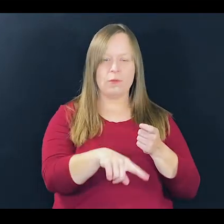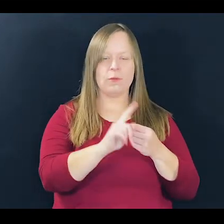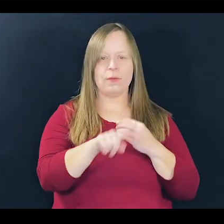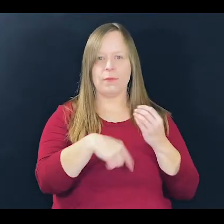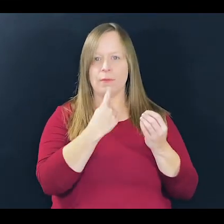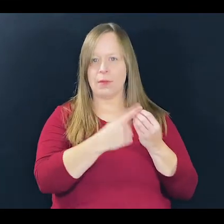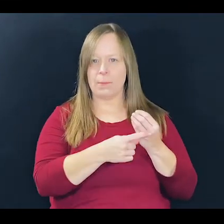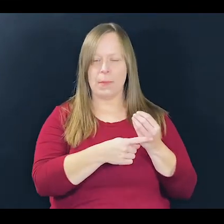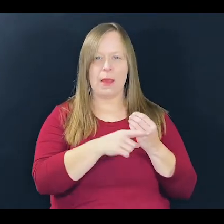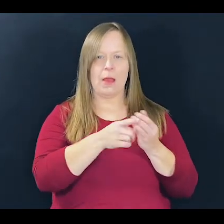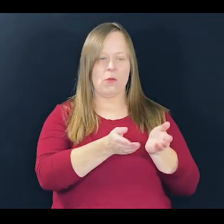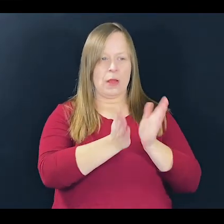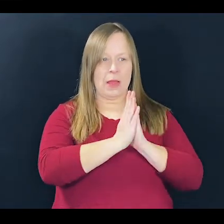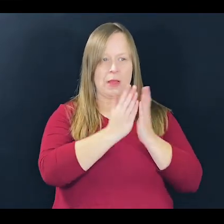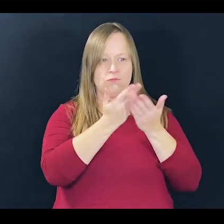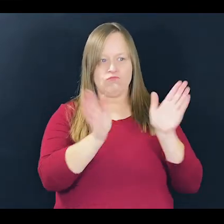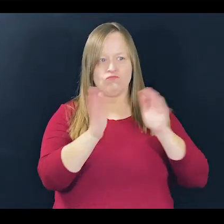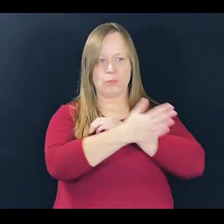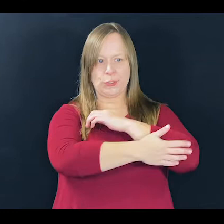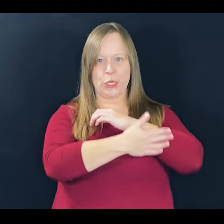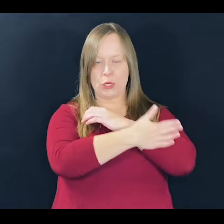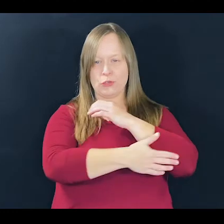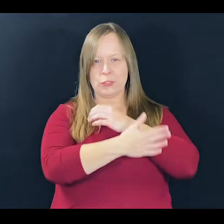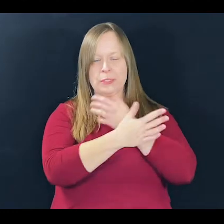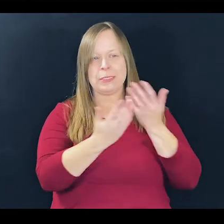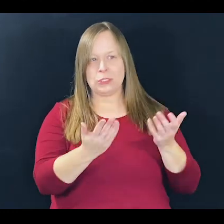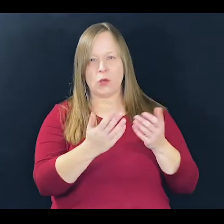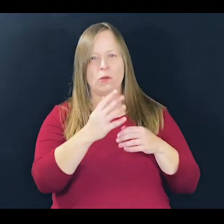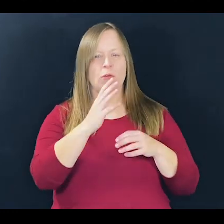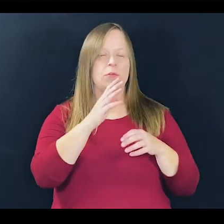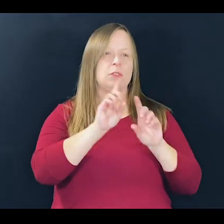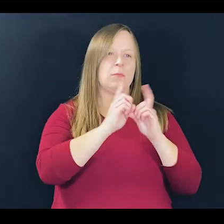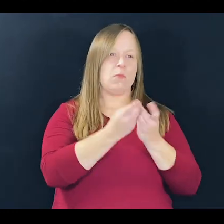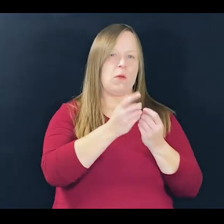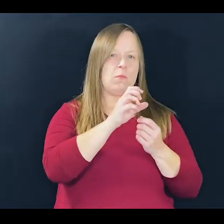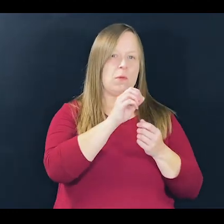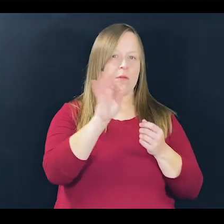that were being asked across the country. So the Department of Justice put out